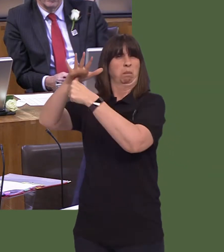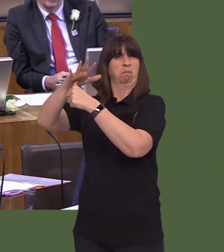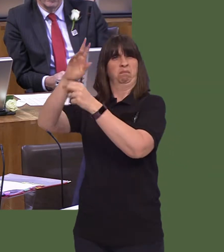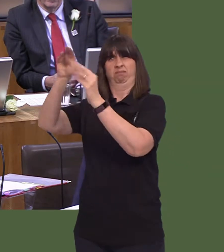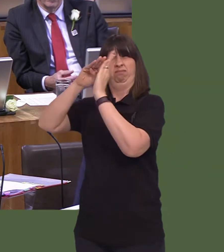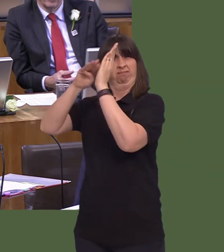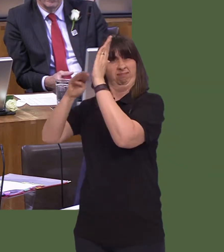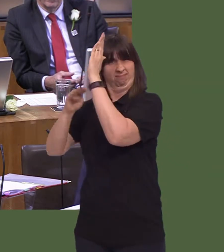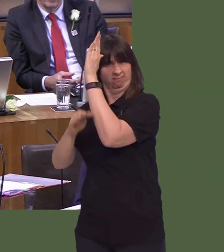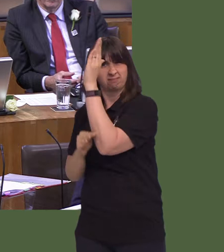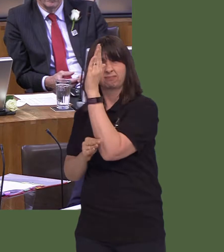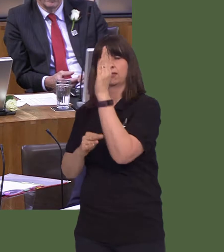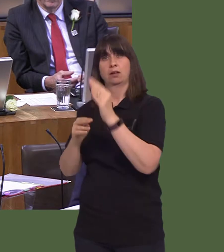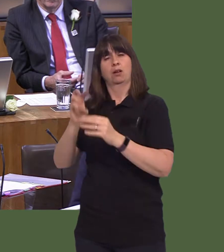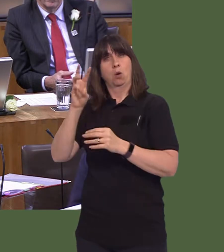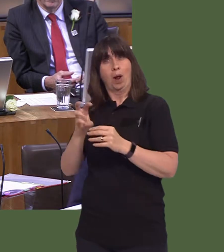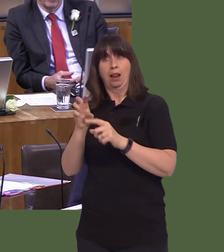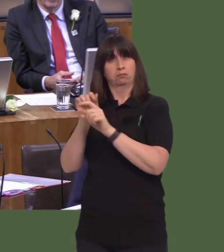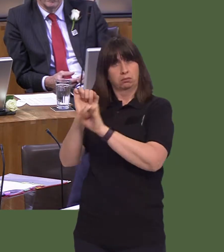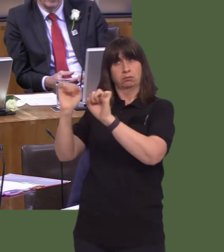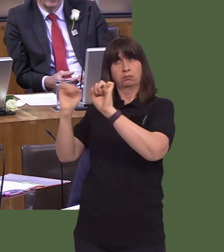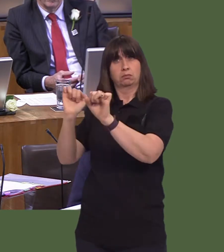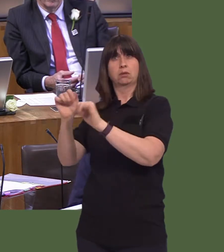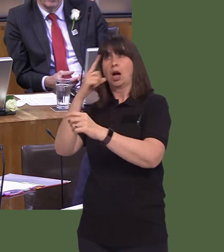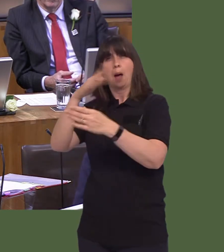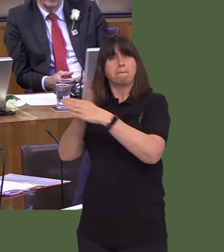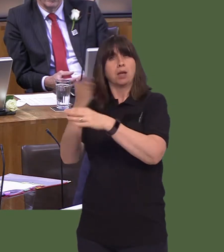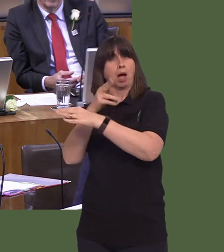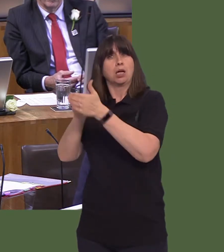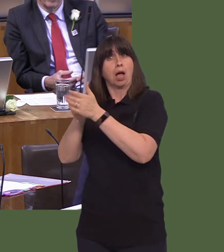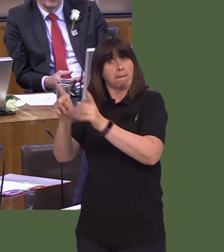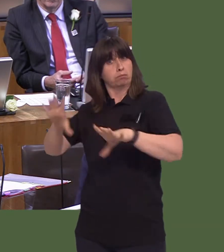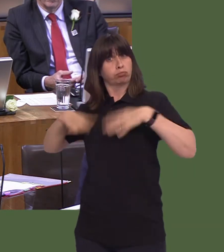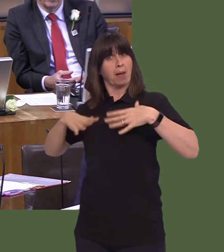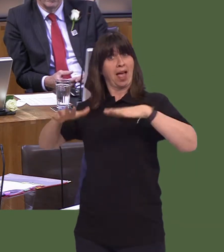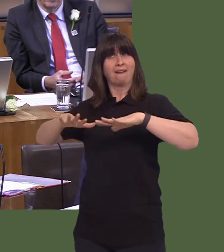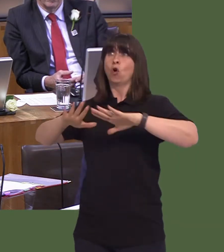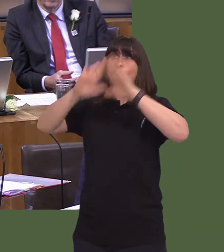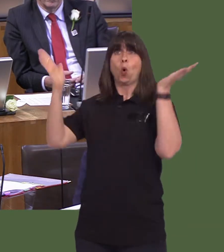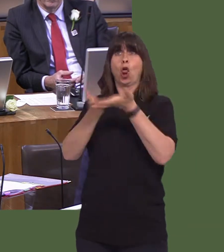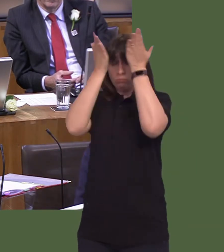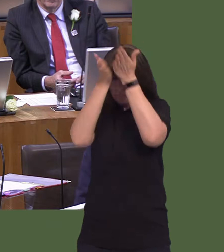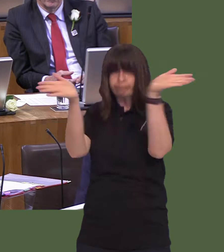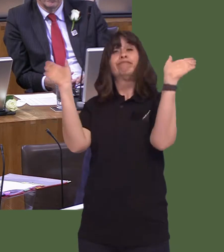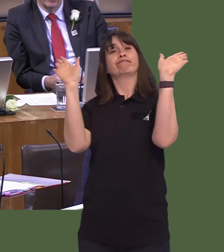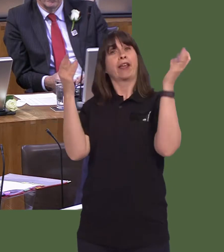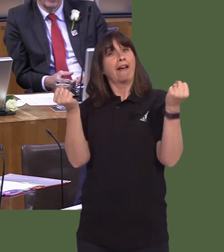They can pass exams, but that's not the same as being prepared for the world of work or to think about the world around them.